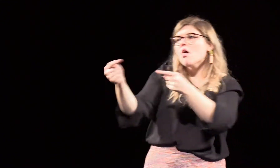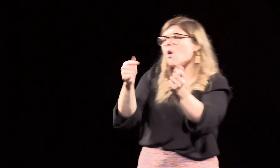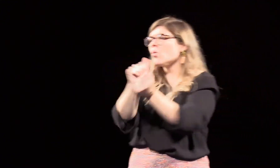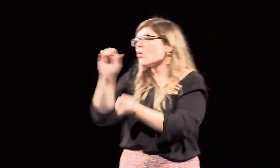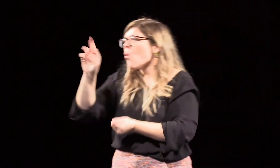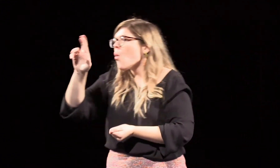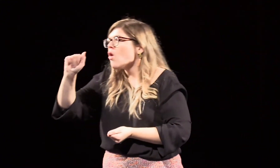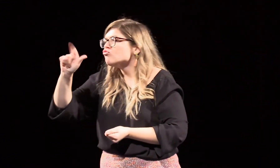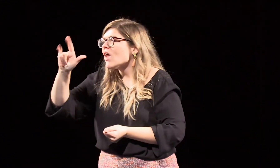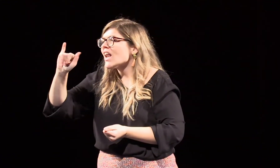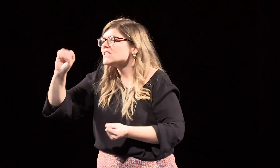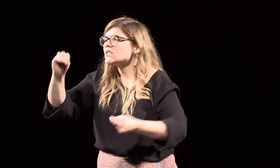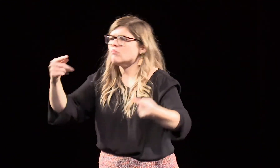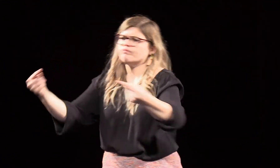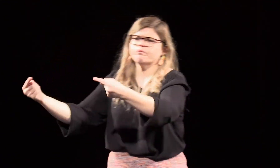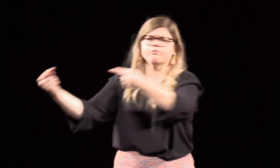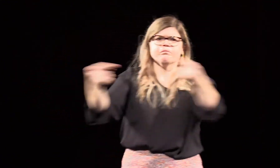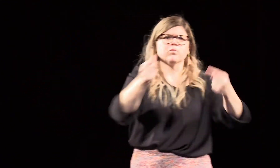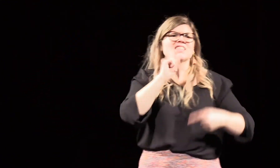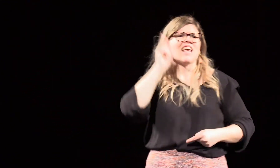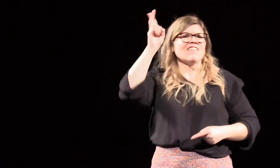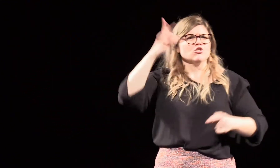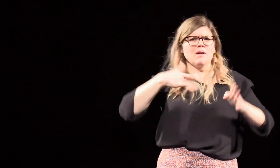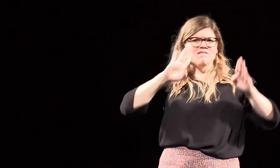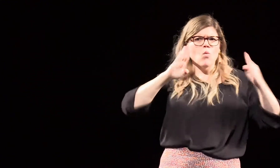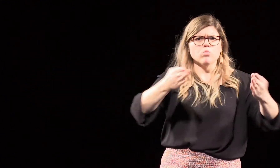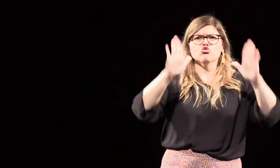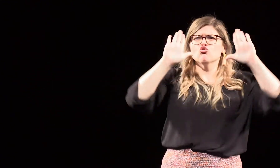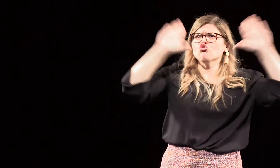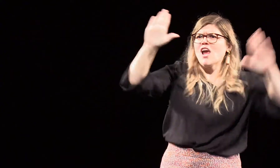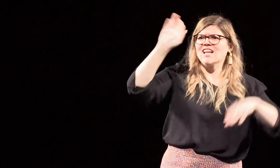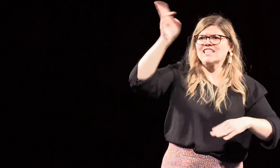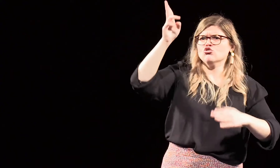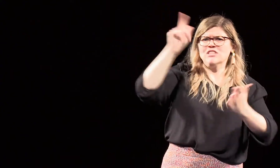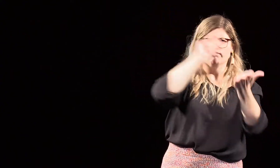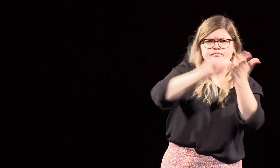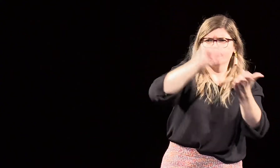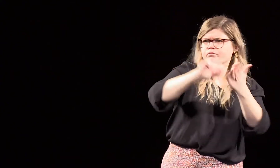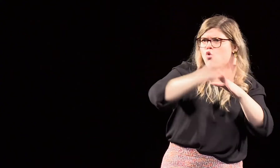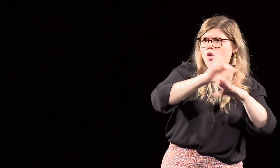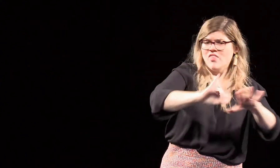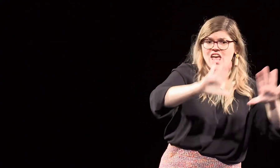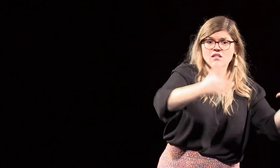as opposed to oralism. So that's the typical topics in Deaf history.